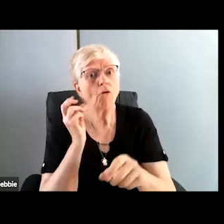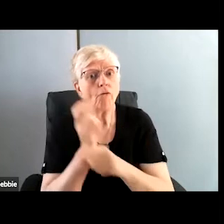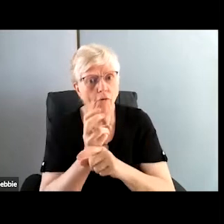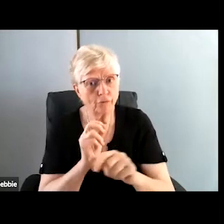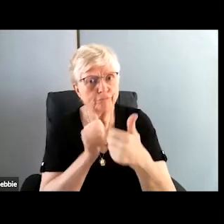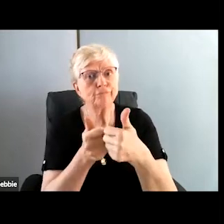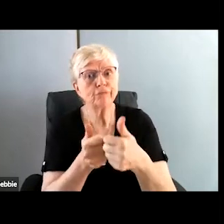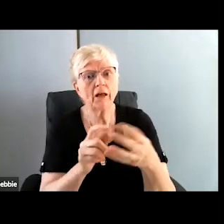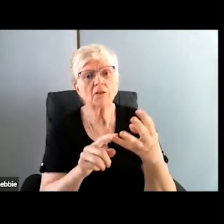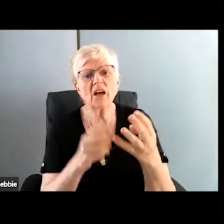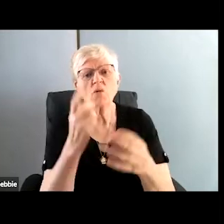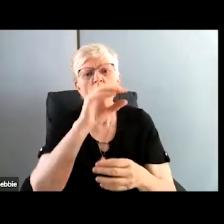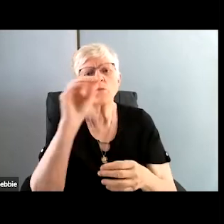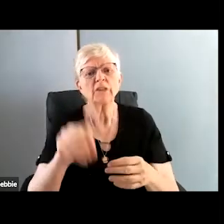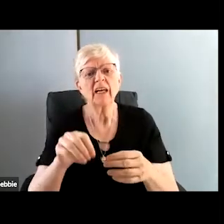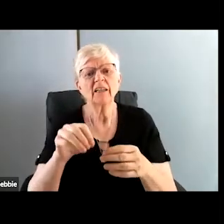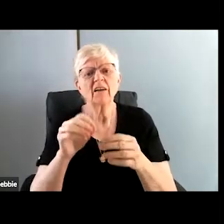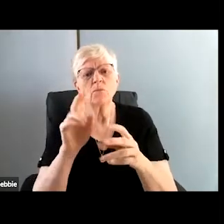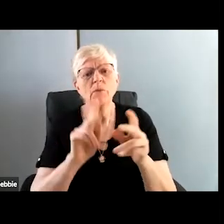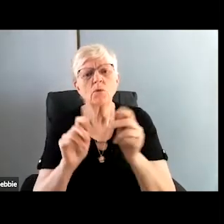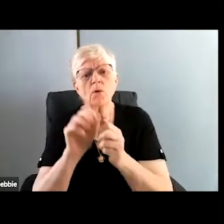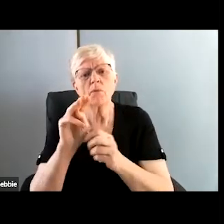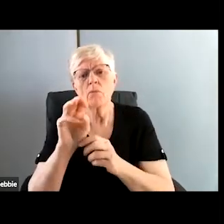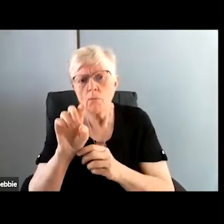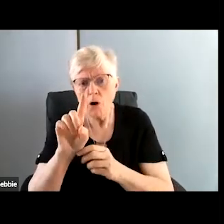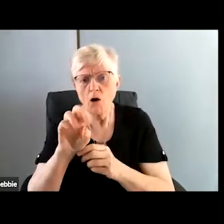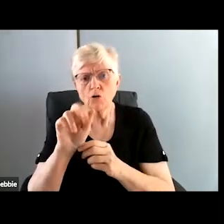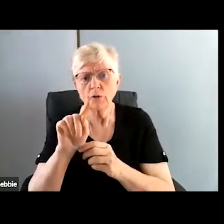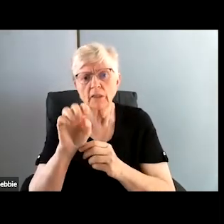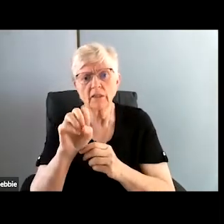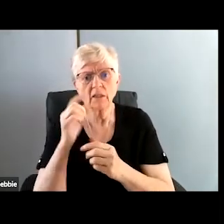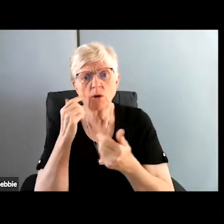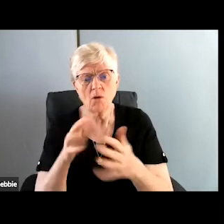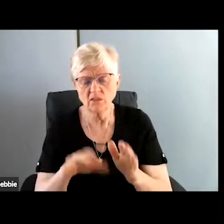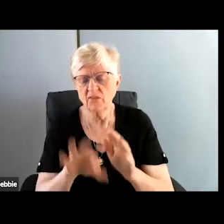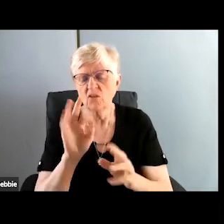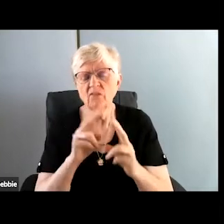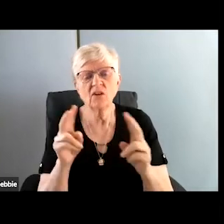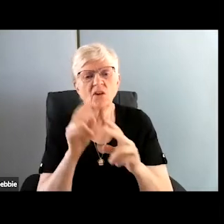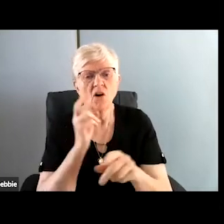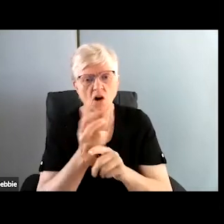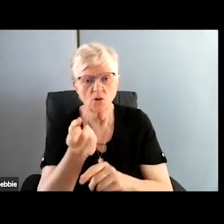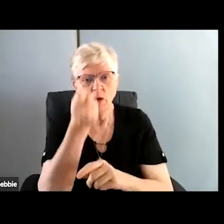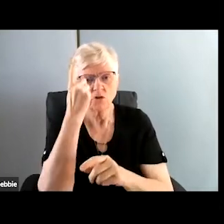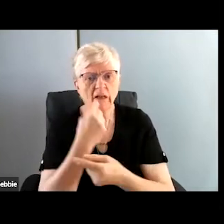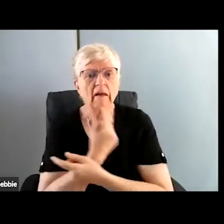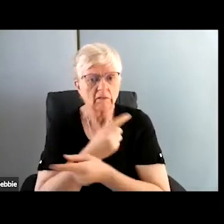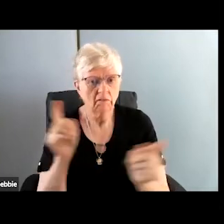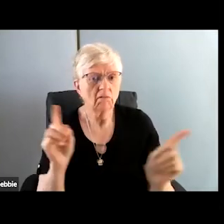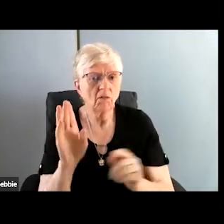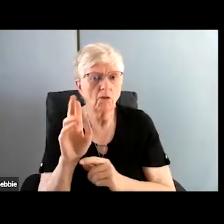NOR DIFFICULT, SOMEWHAT DIFFICULT SOMEWHAT DIFFICULT, AND THEN AT THE TOP, JUST 1% OF THOSE WITH MODERATE HEARING LOSS FOUND IT VERY DIFFICULT TO UNDERSTAND THE BRIEFINGS. , AND THEN AT THE TOP, JUST 1% OF THOSE WITH MODERATE HEARING LOSS FOUND